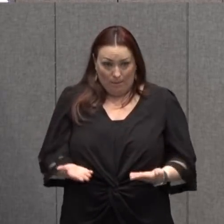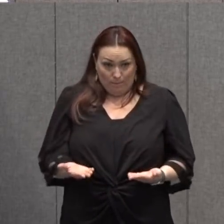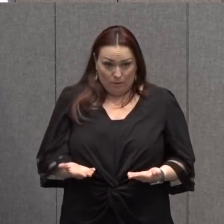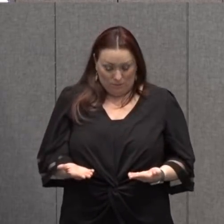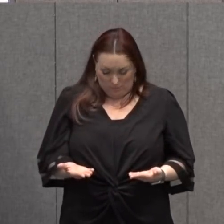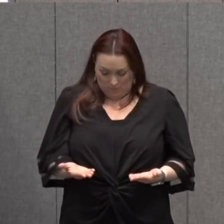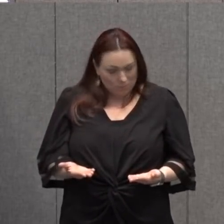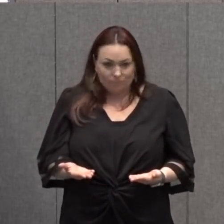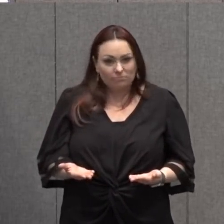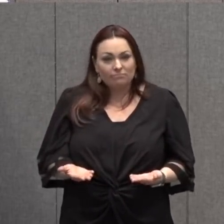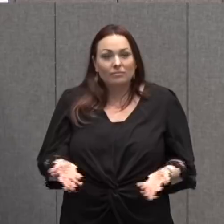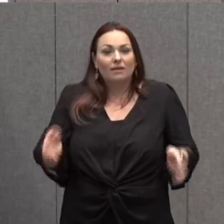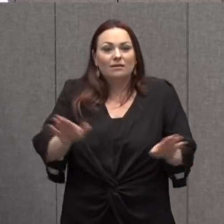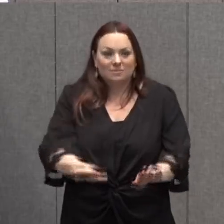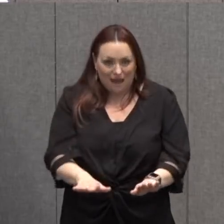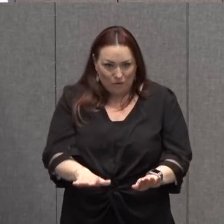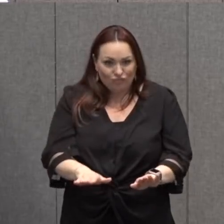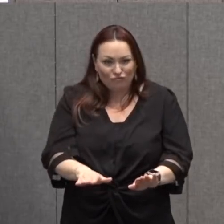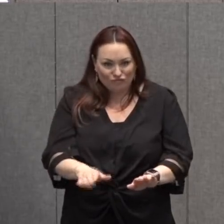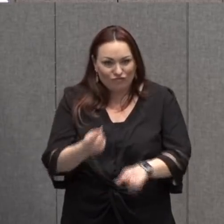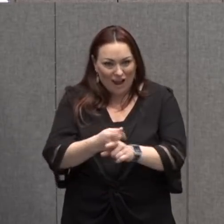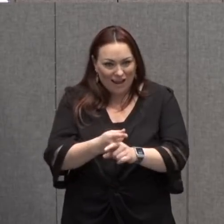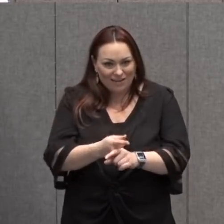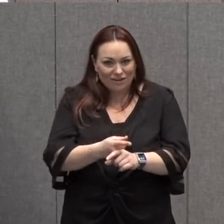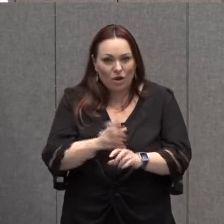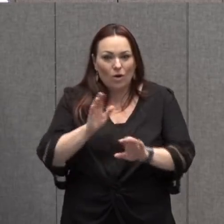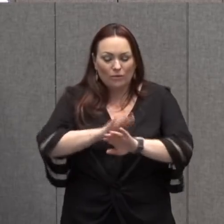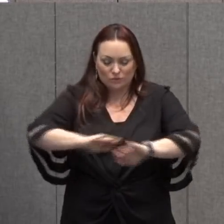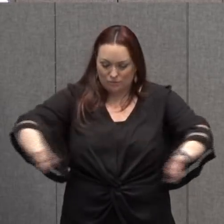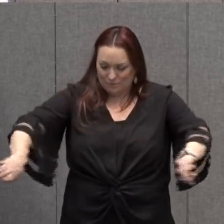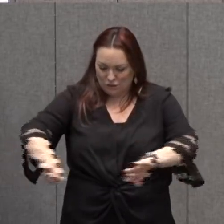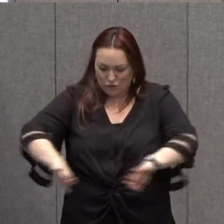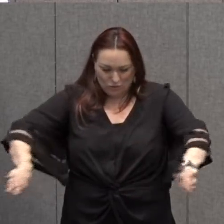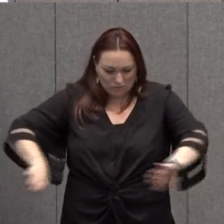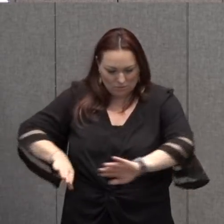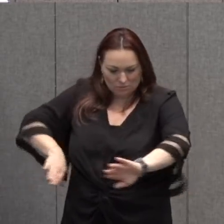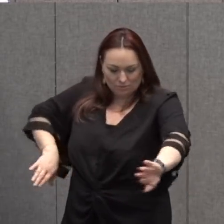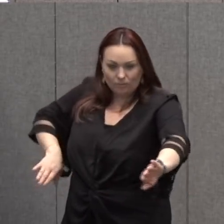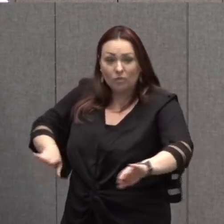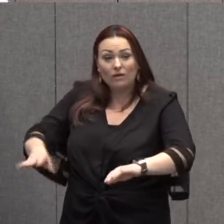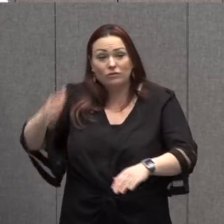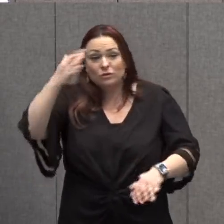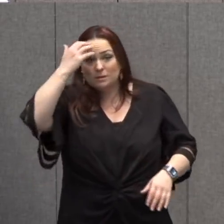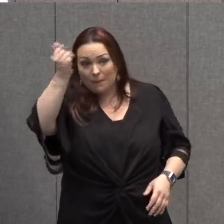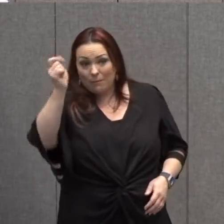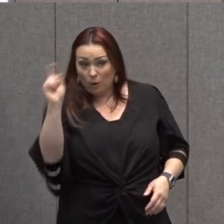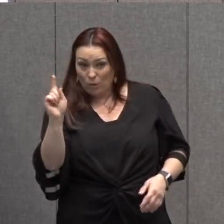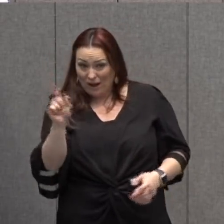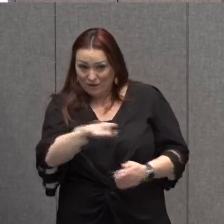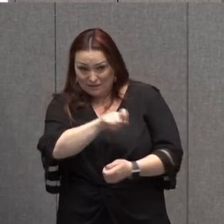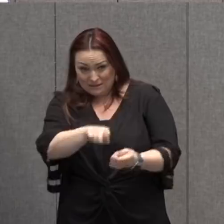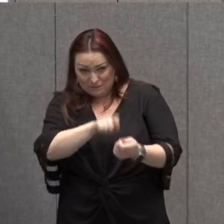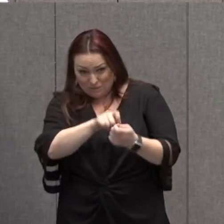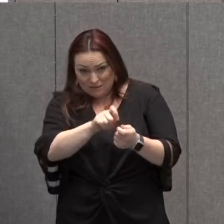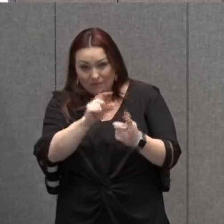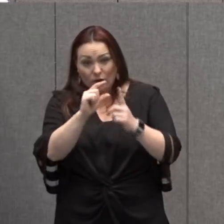Oh, this is like the challenge round. Okay, let me scoot some stuff over so we have enough-- You want to use your memory of where certain words are,